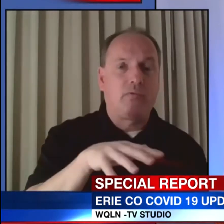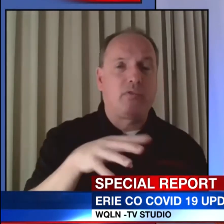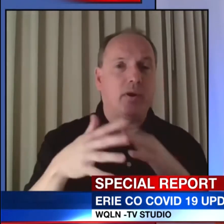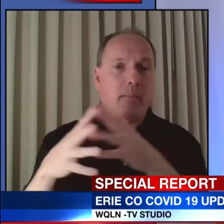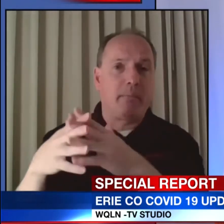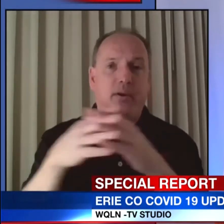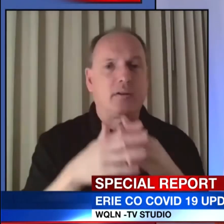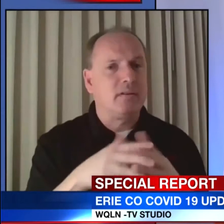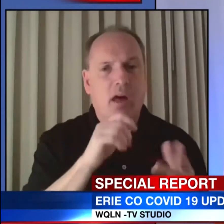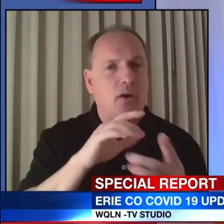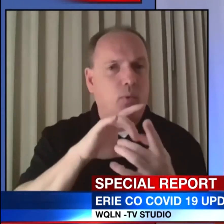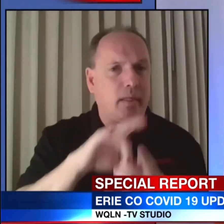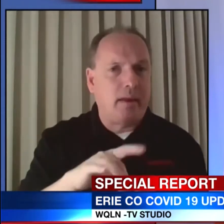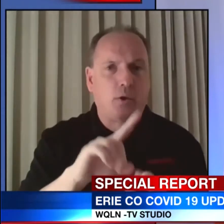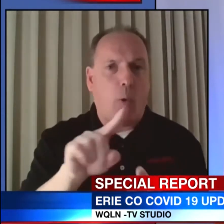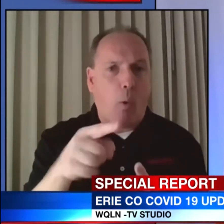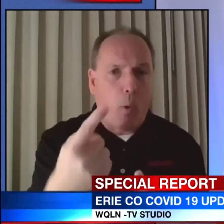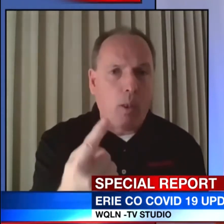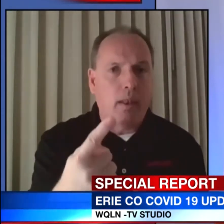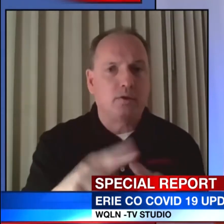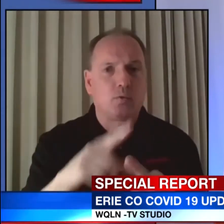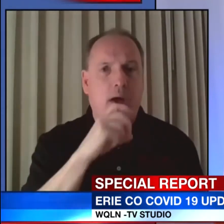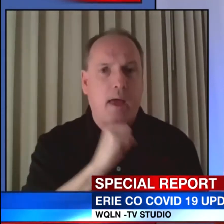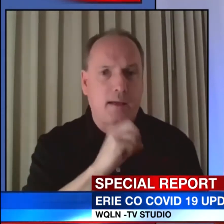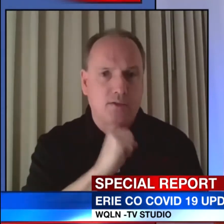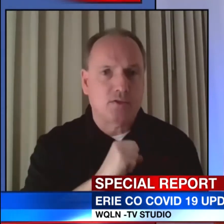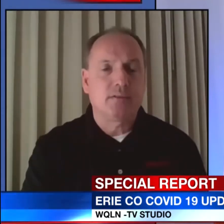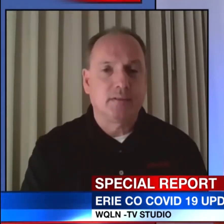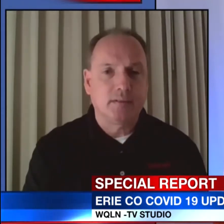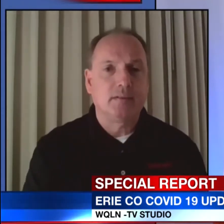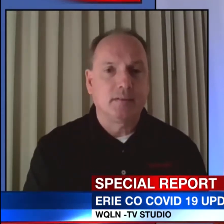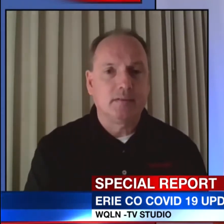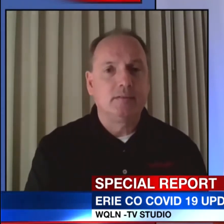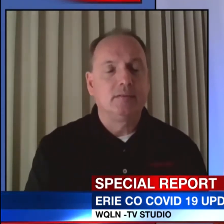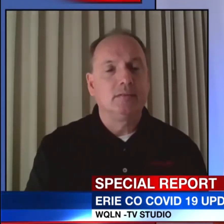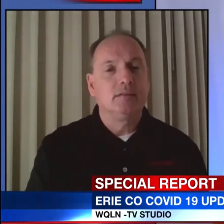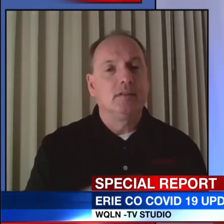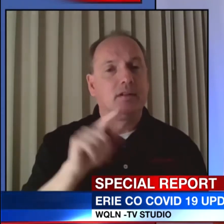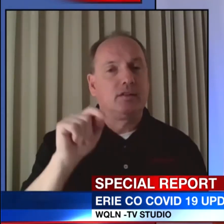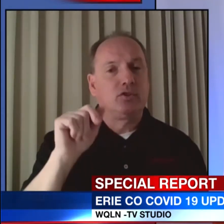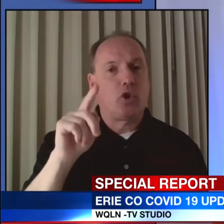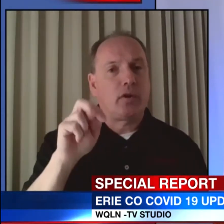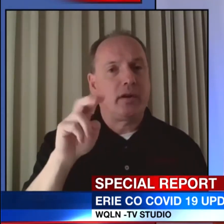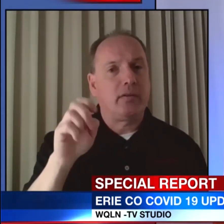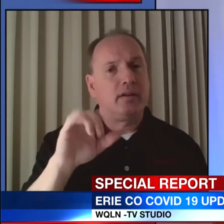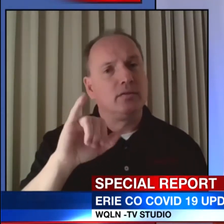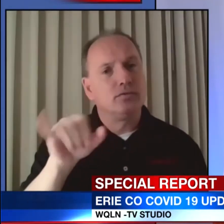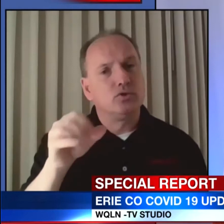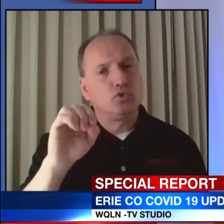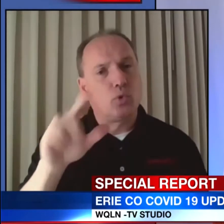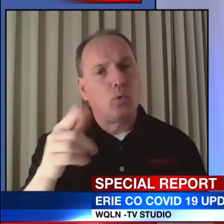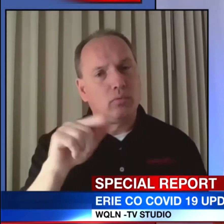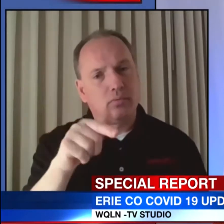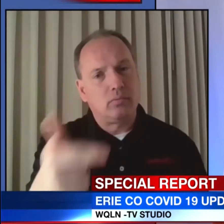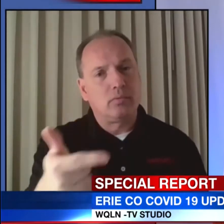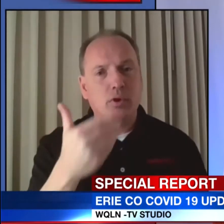THE COUNTRY. SO, IT IS NOT JUST RELATED TO AGE. WE'LL GO BACK TO JOEL AT